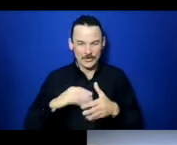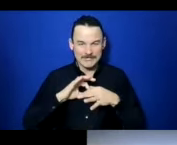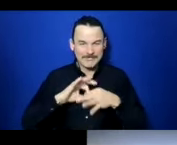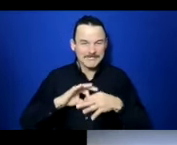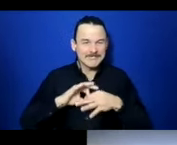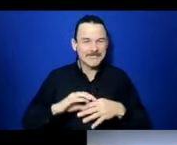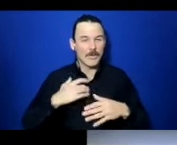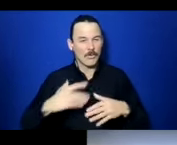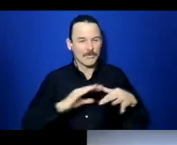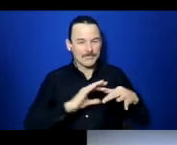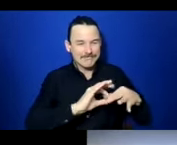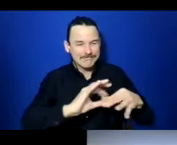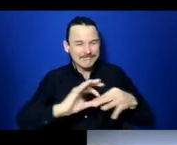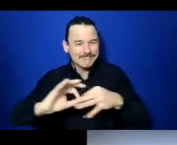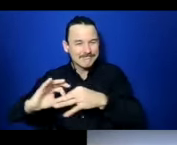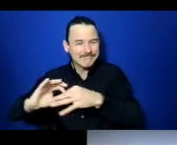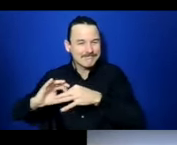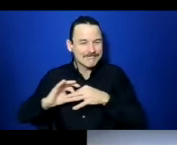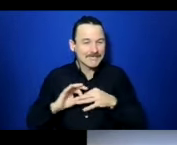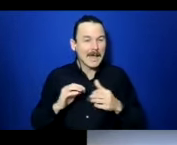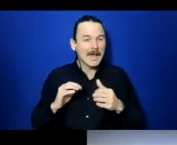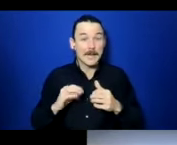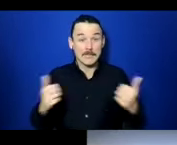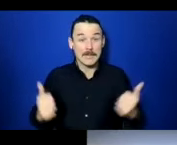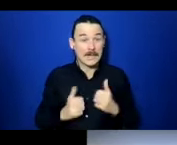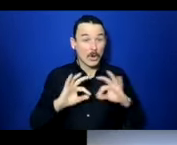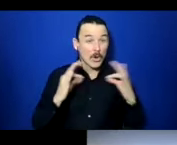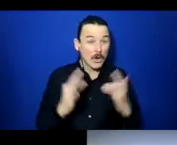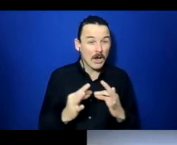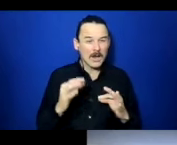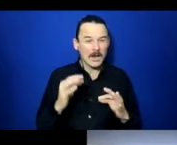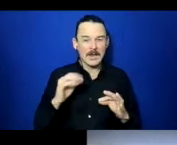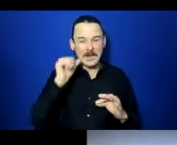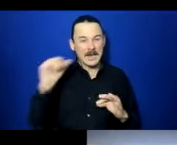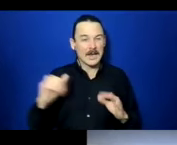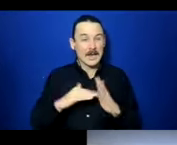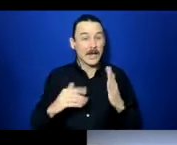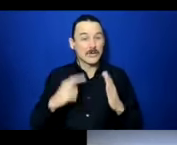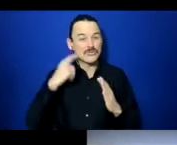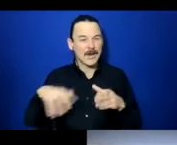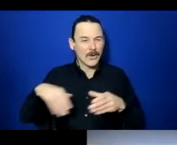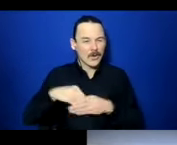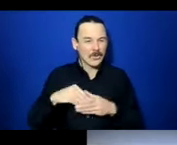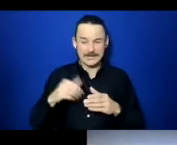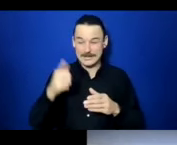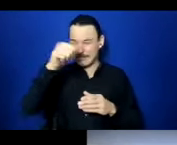and smart city solutions to build more liveable environments, connected traffic lights who use